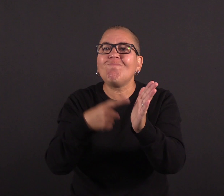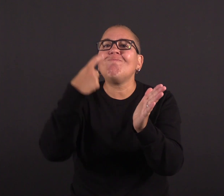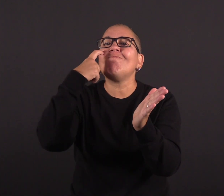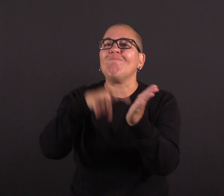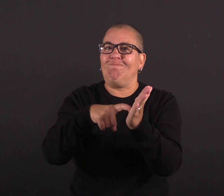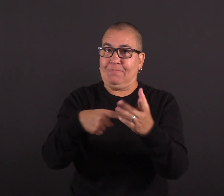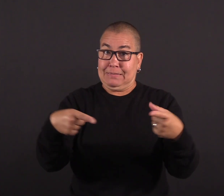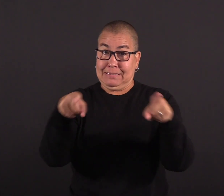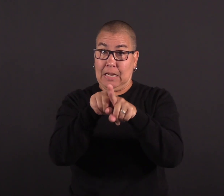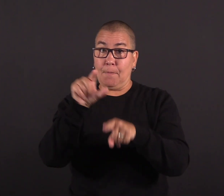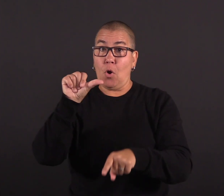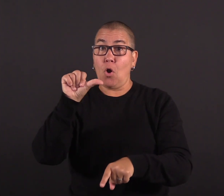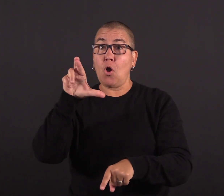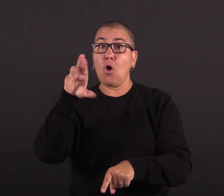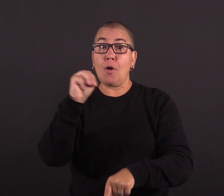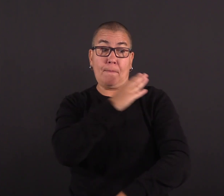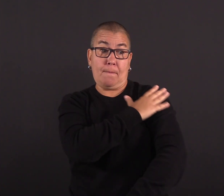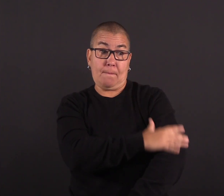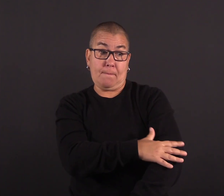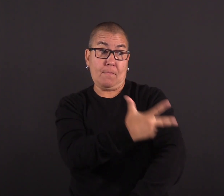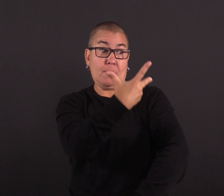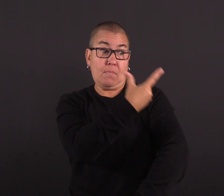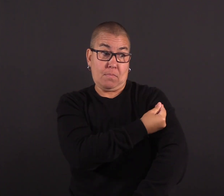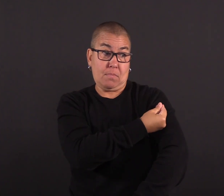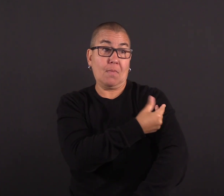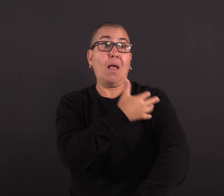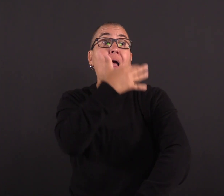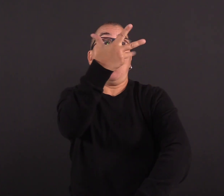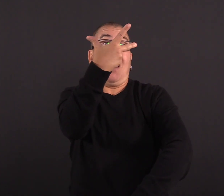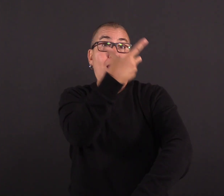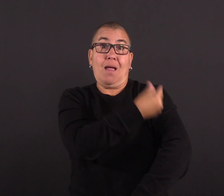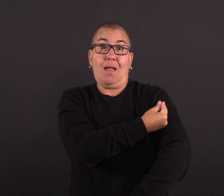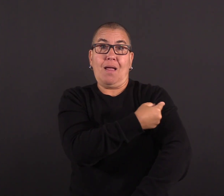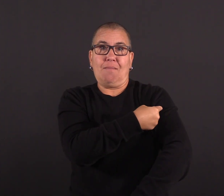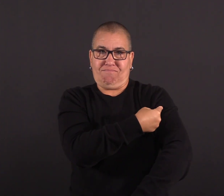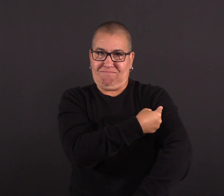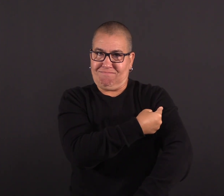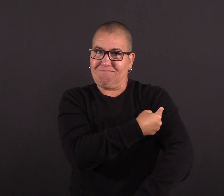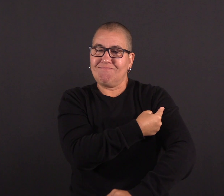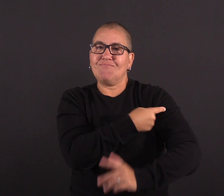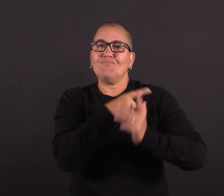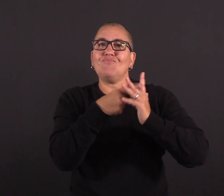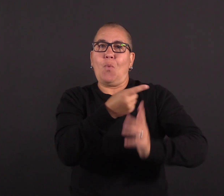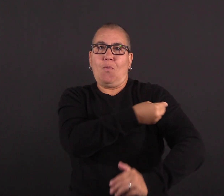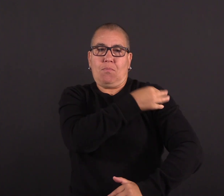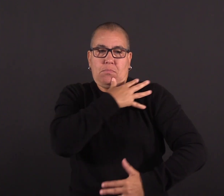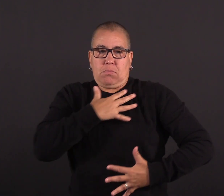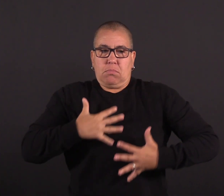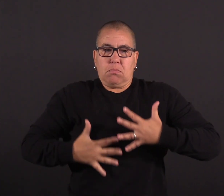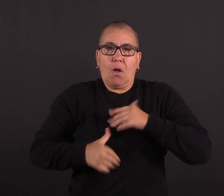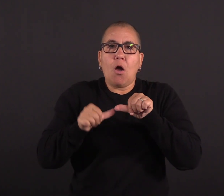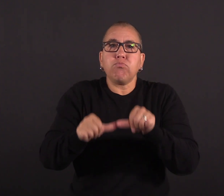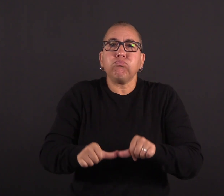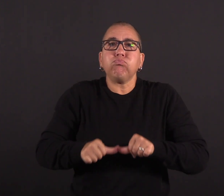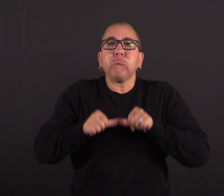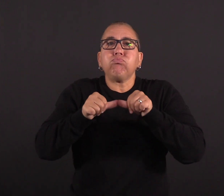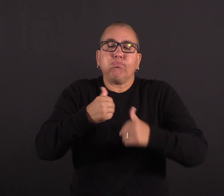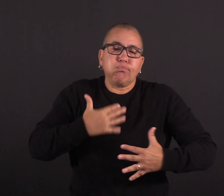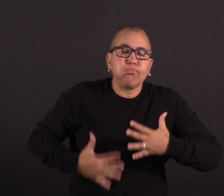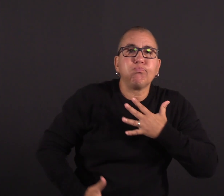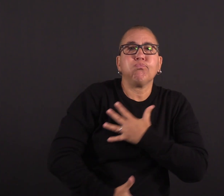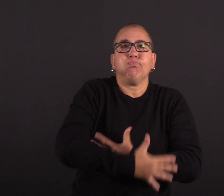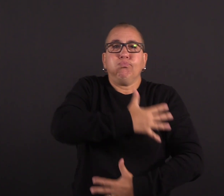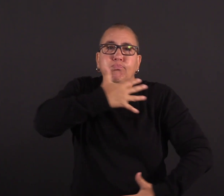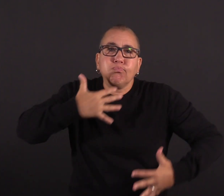did not find a larger number of antibodies. However, the antibodies in people with the